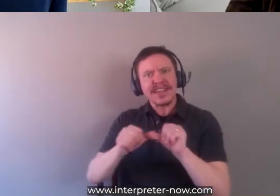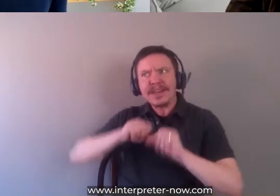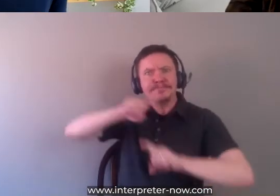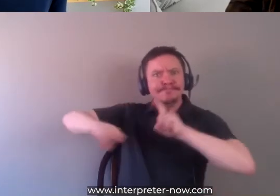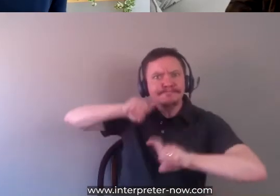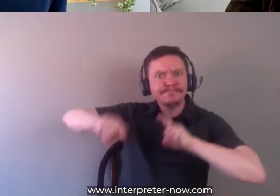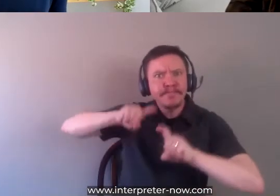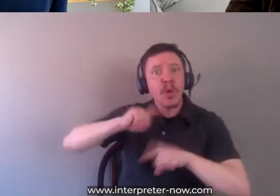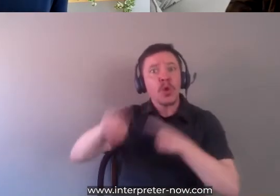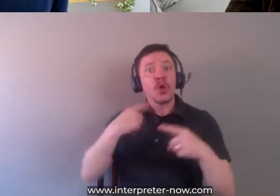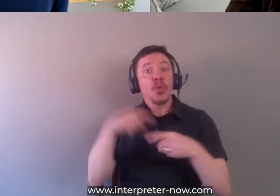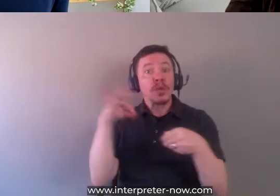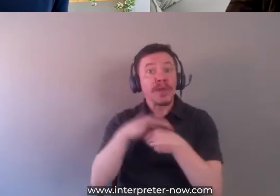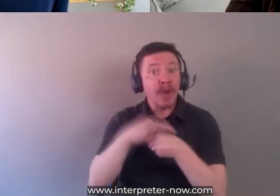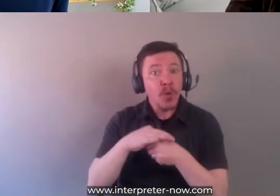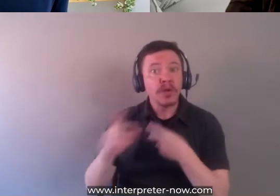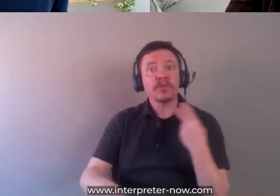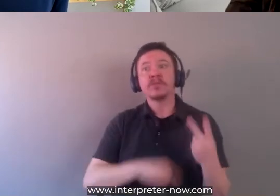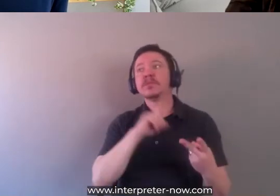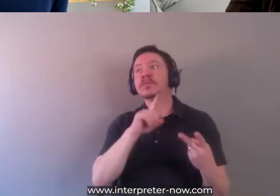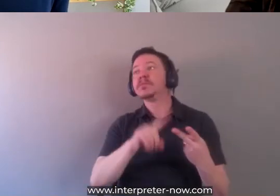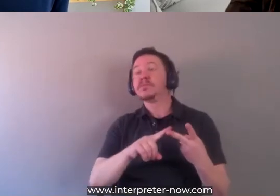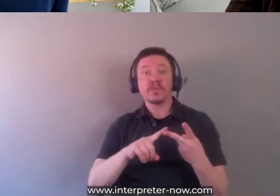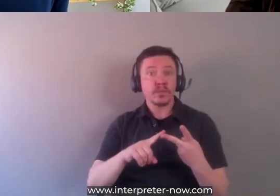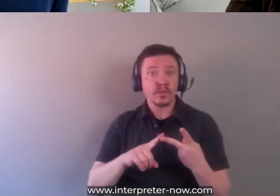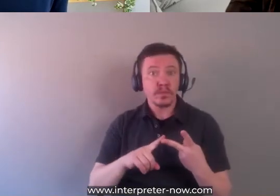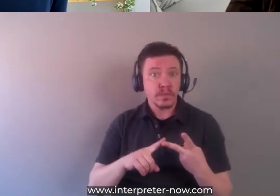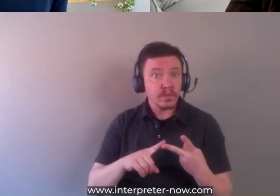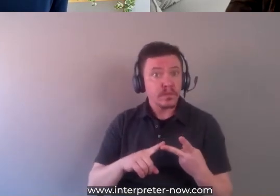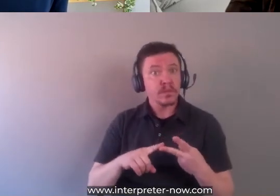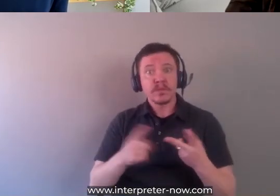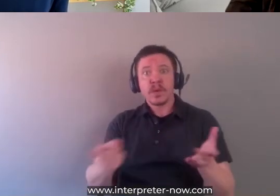vote and when we go throughout our lives.